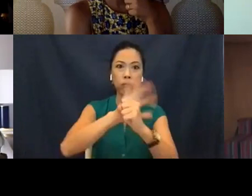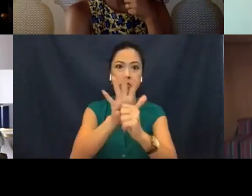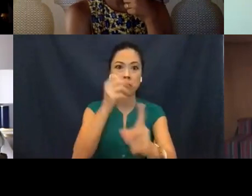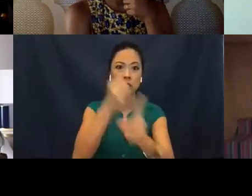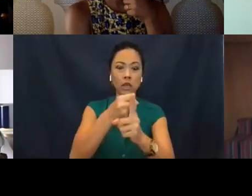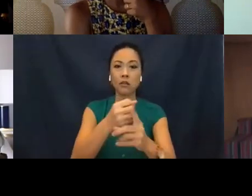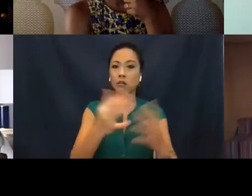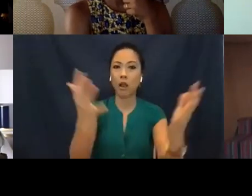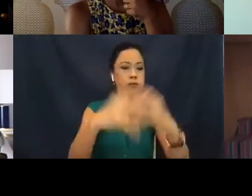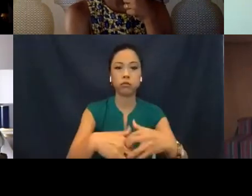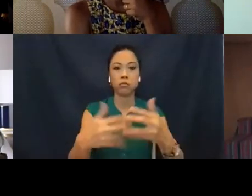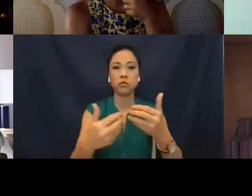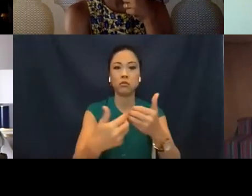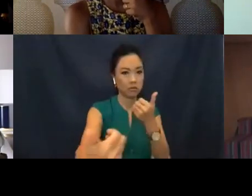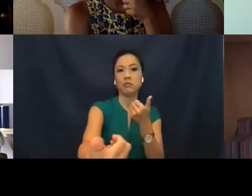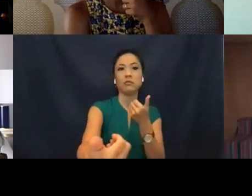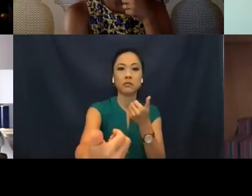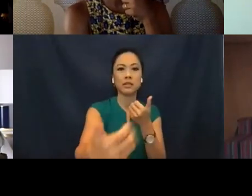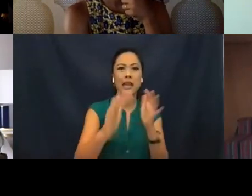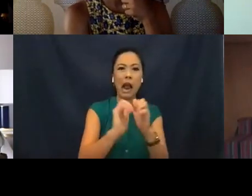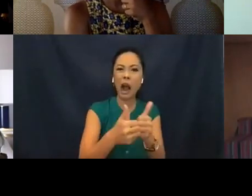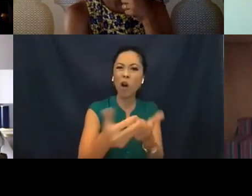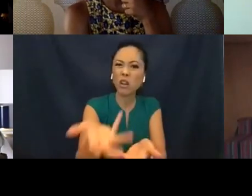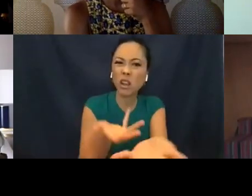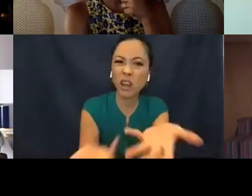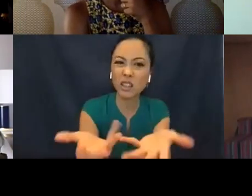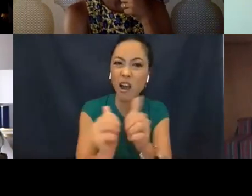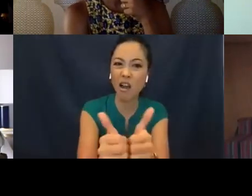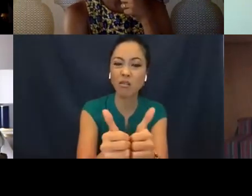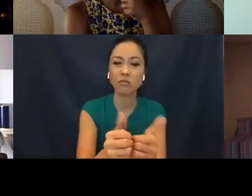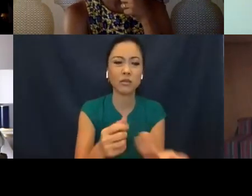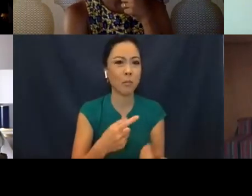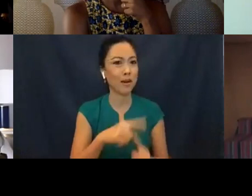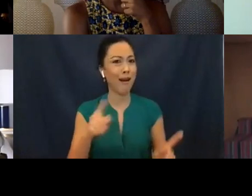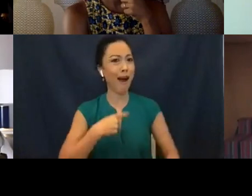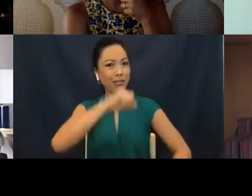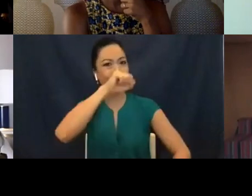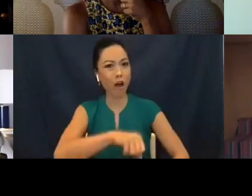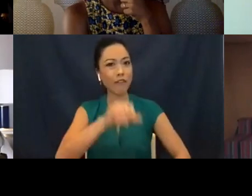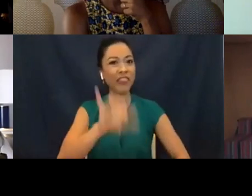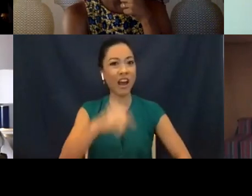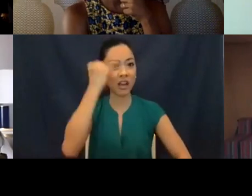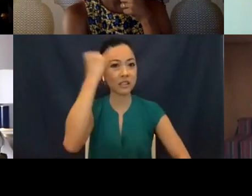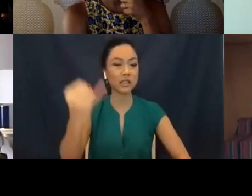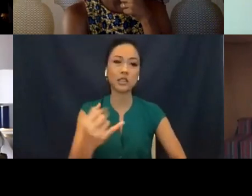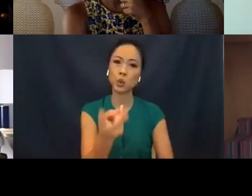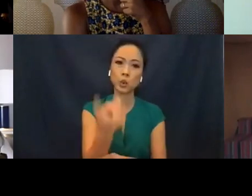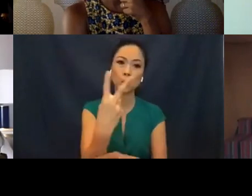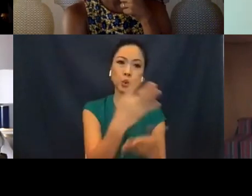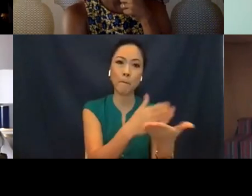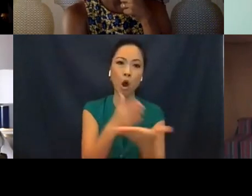two-season commitment. I love it. For me, contractually, I just had to amend those agreements